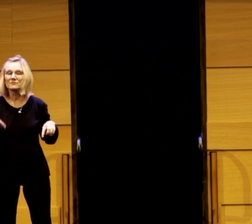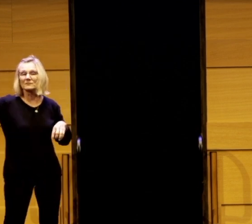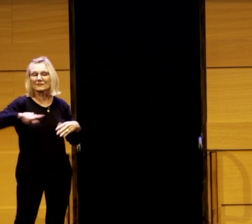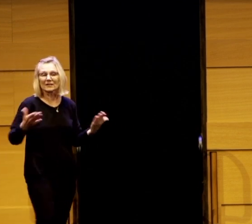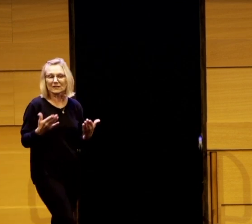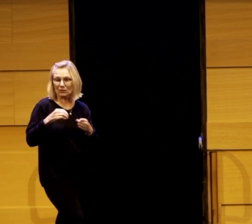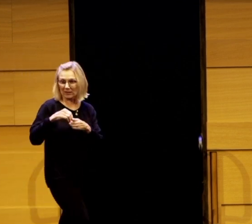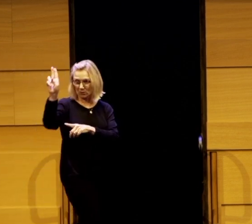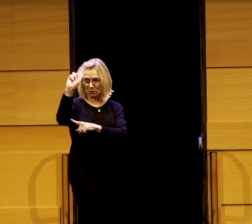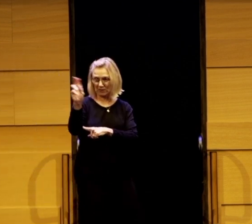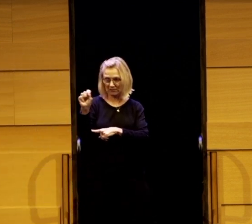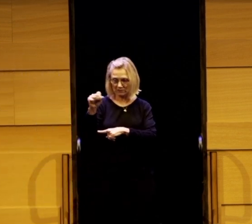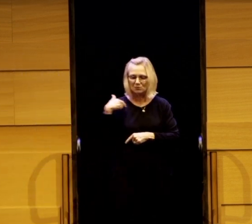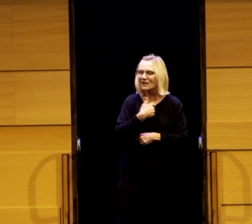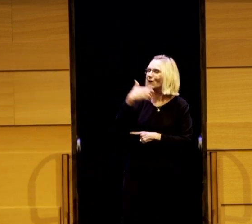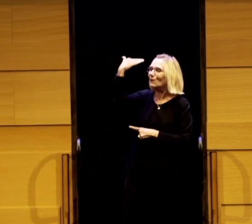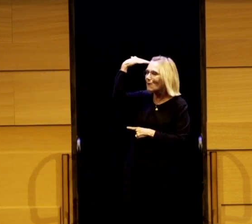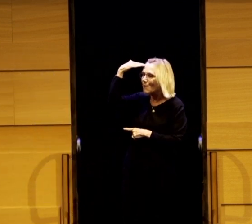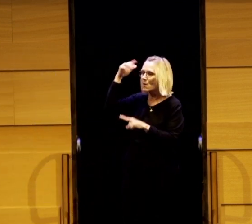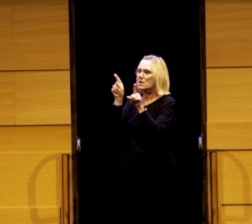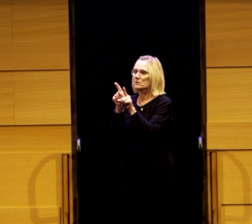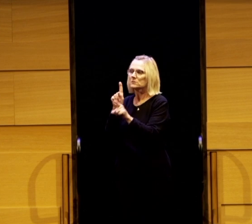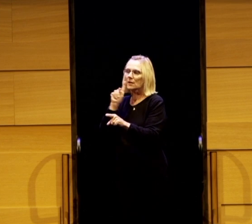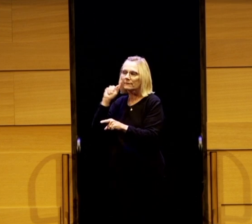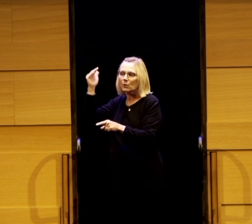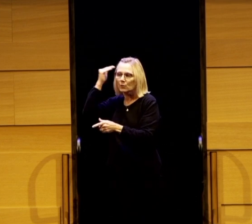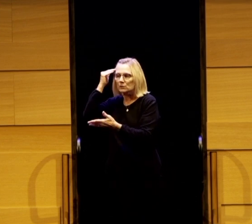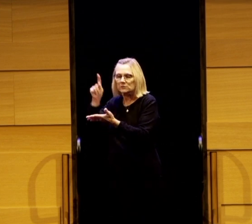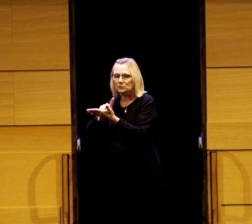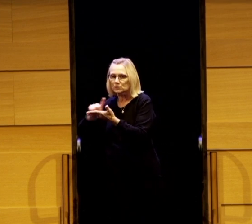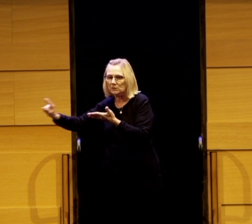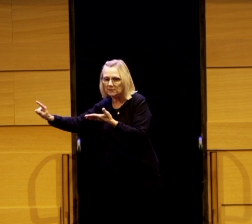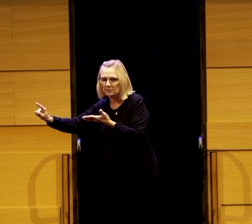Here in the United States, we know this week as Deaf Awareness Week.